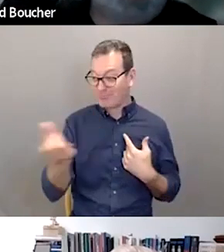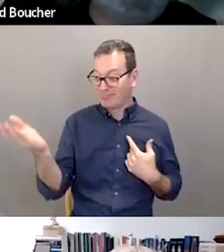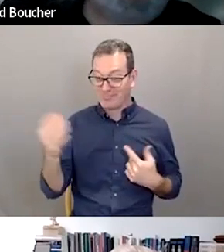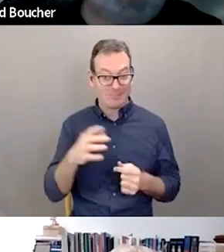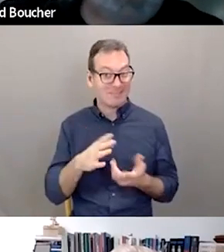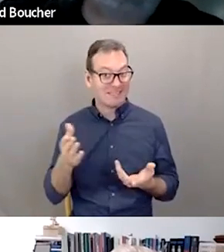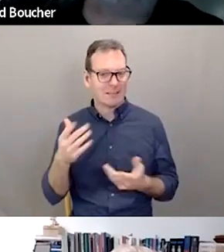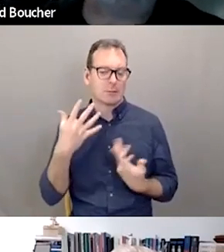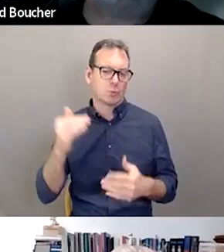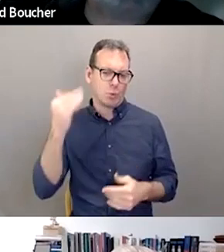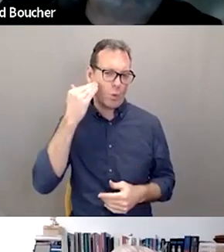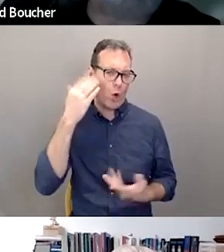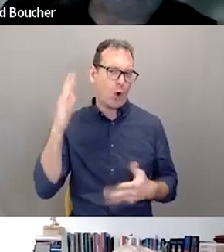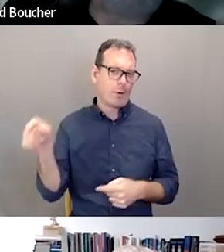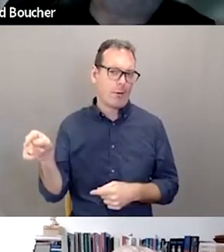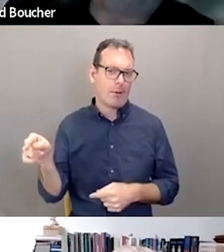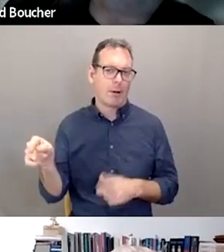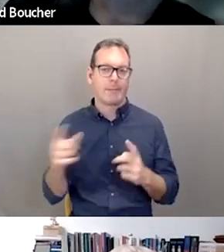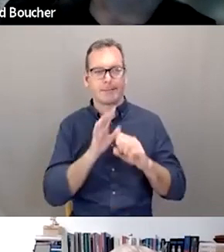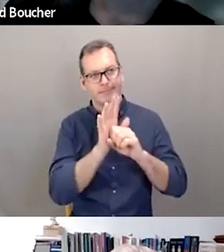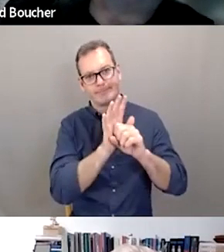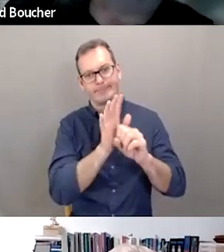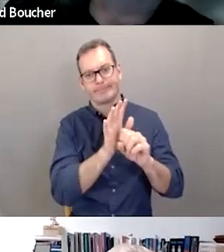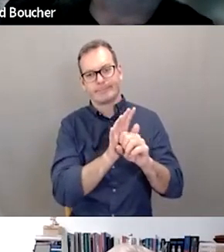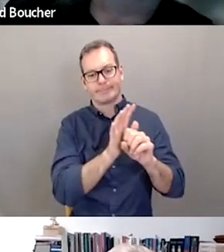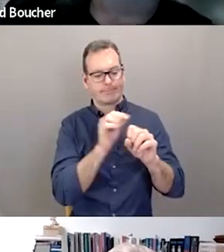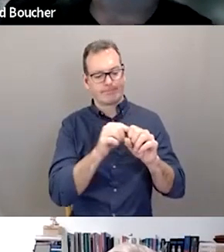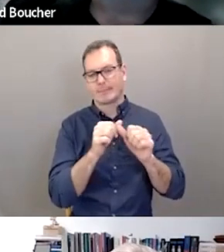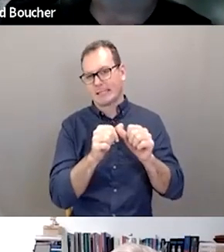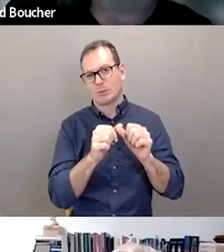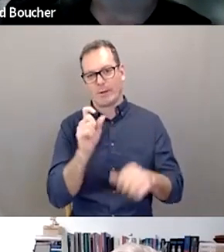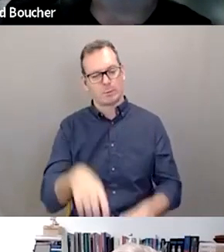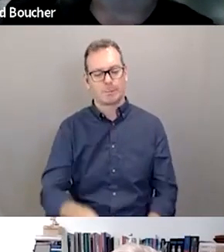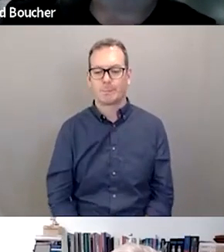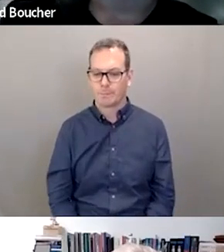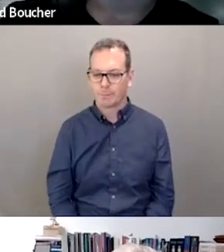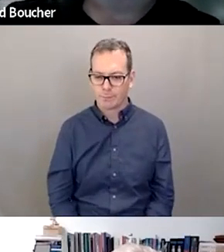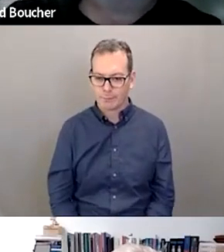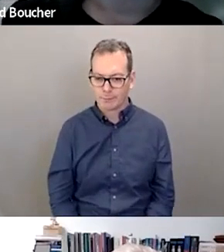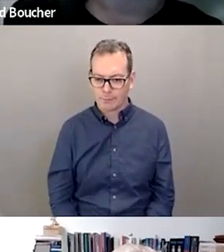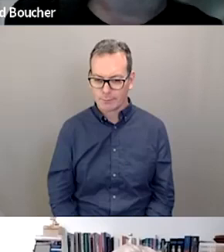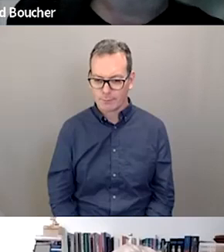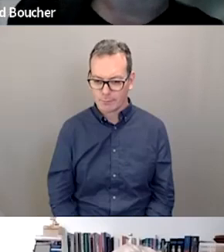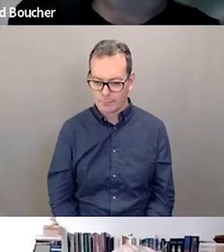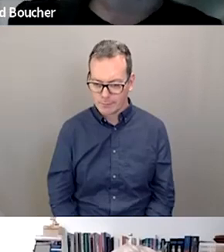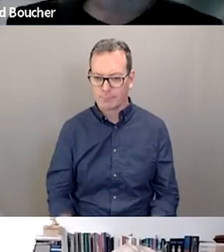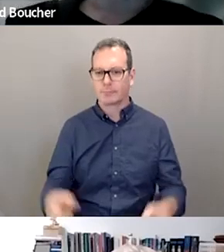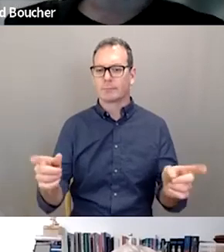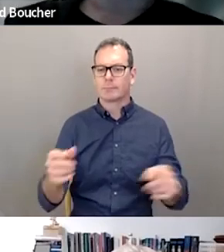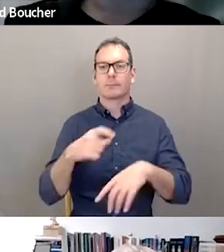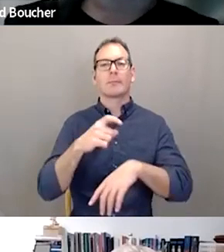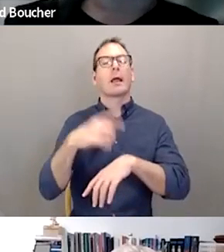okay we have to close now we're running out of time I just got a message from Emile who needs